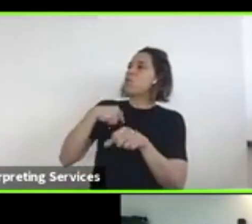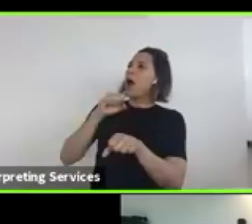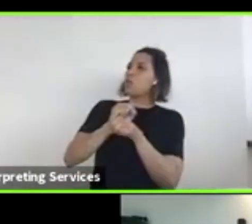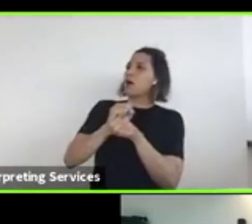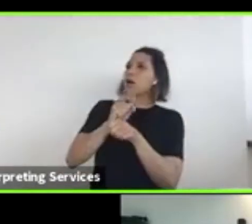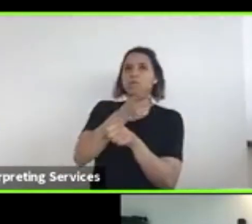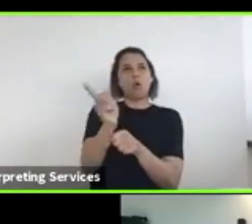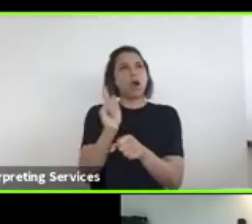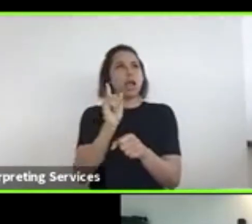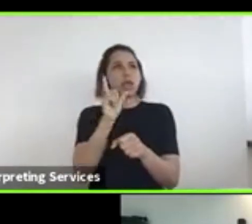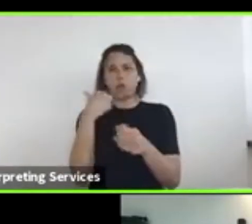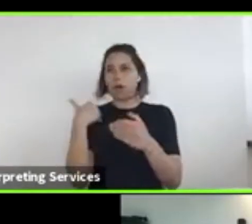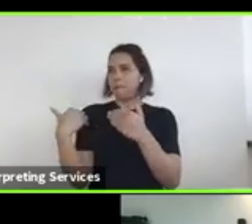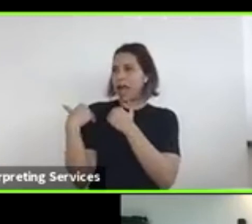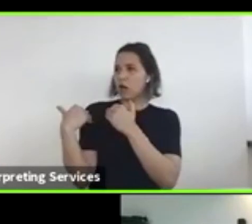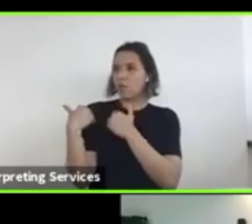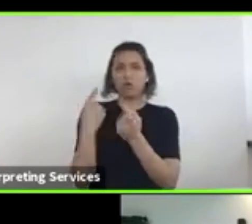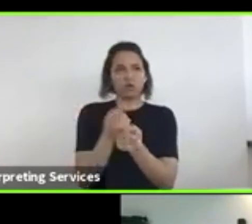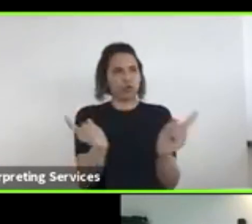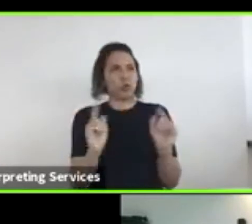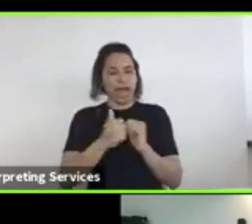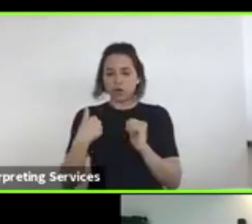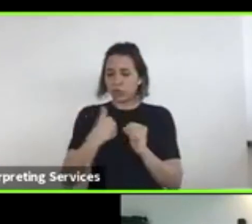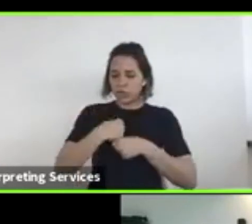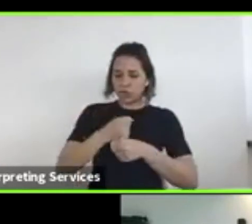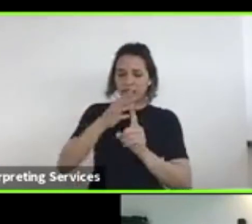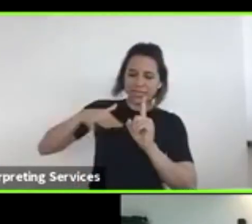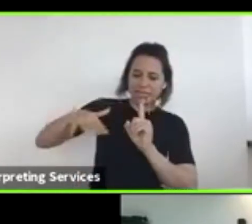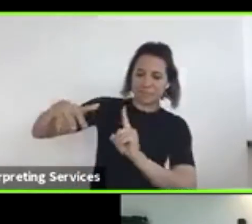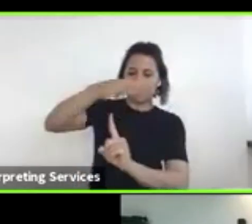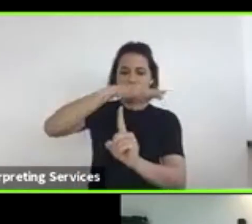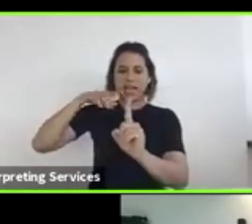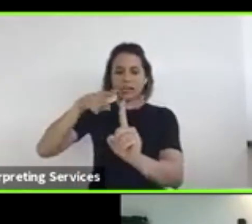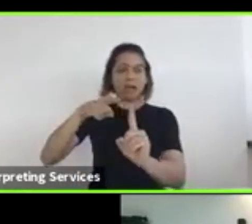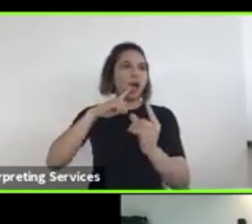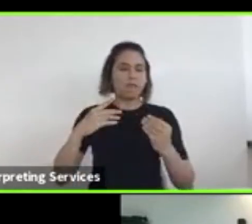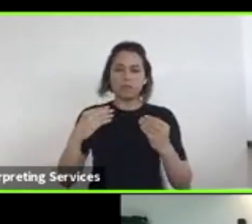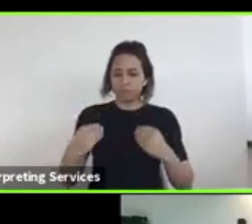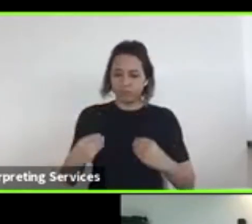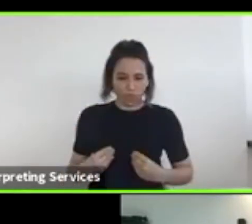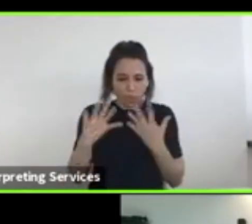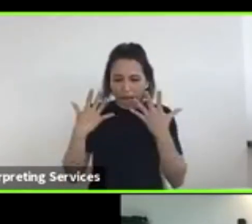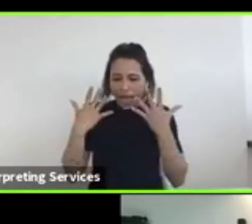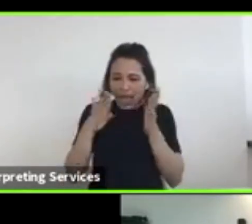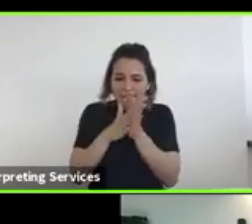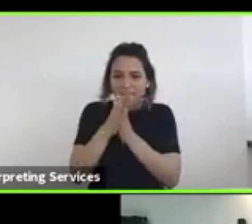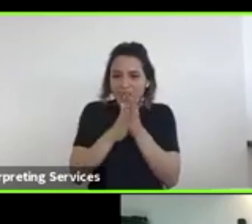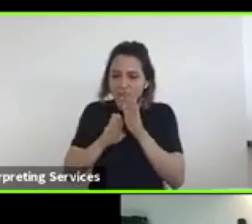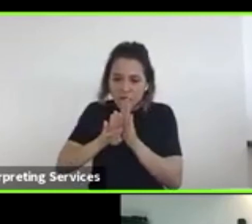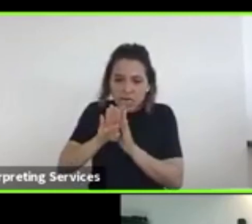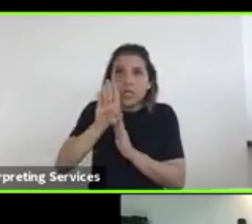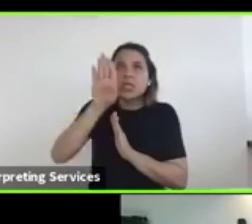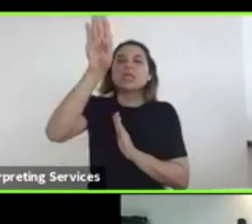HOW DO WE MAKE THOSE SPACES, SPACES OF THRIVING -- ALL OF THAT, HAS COME, OUT